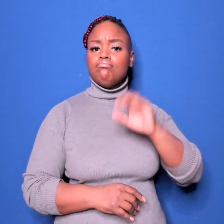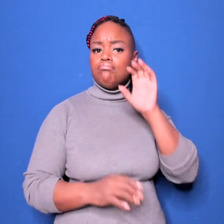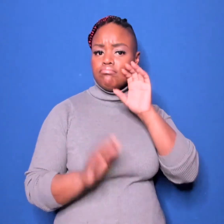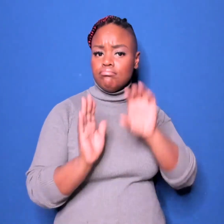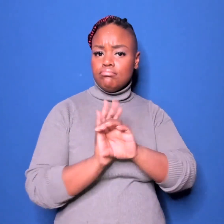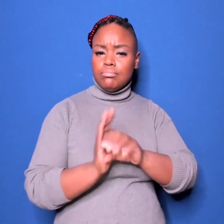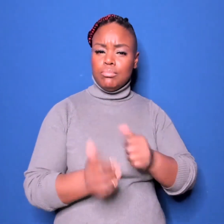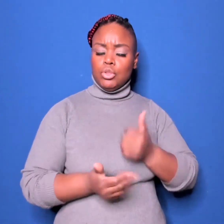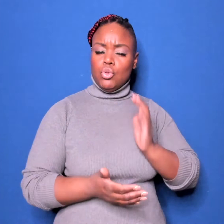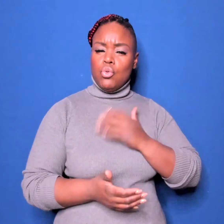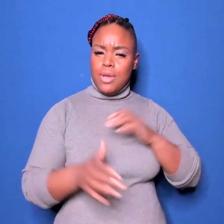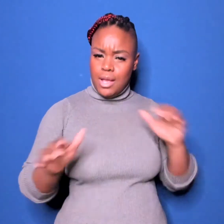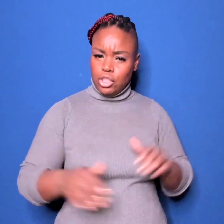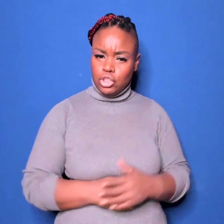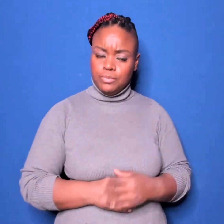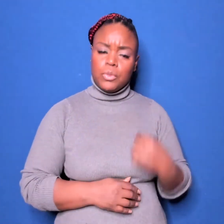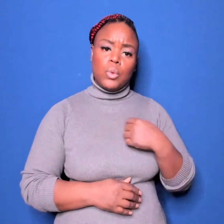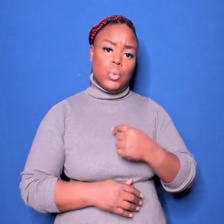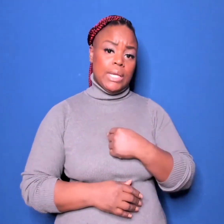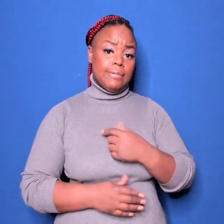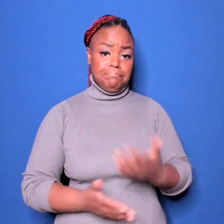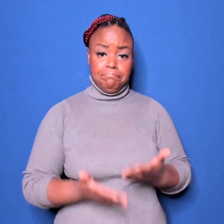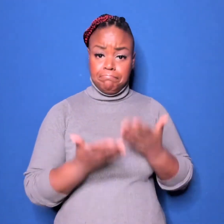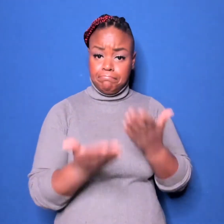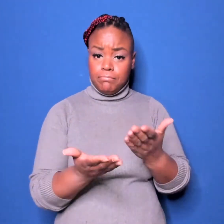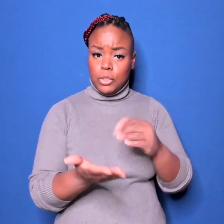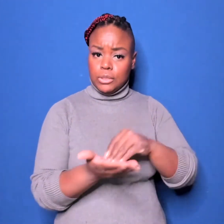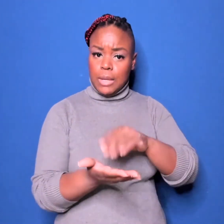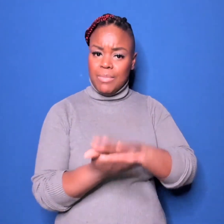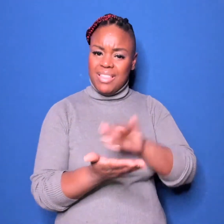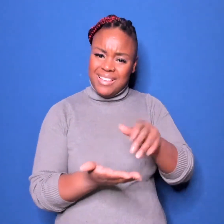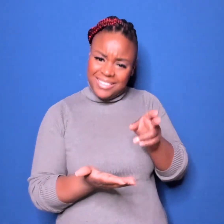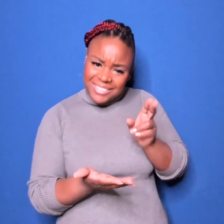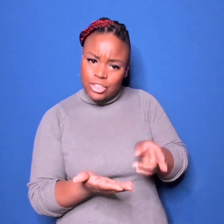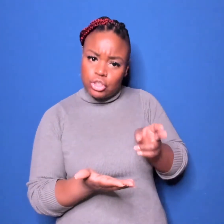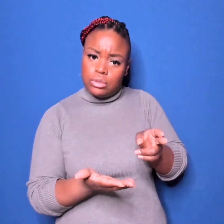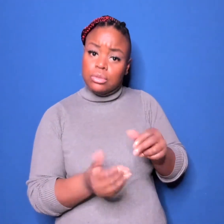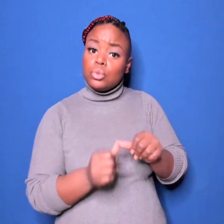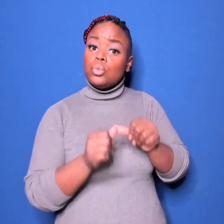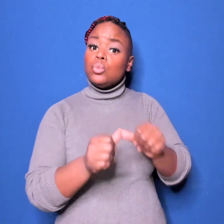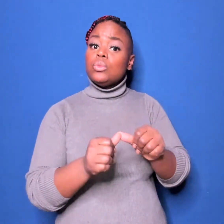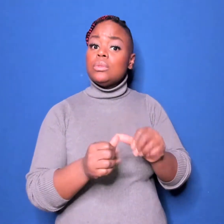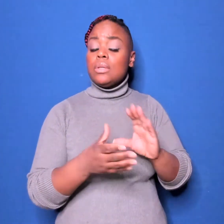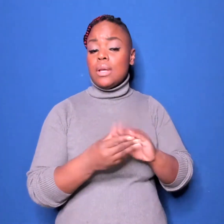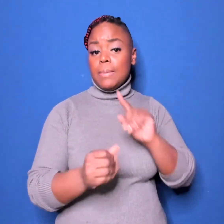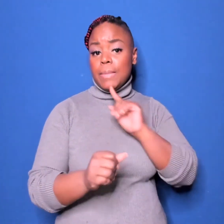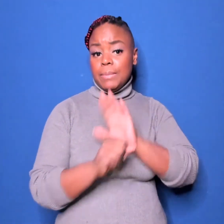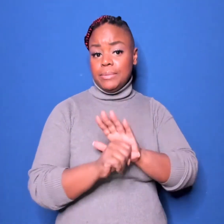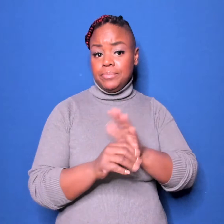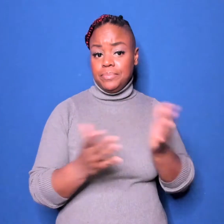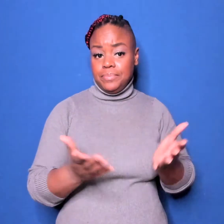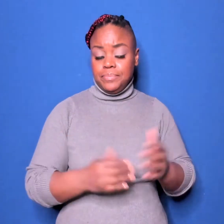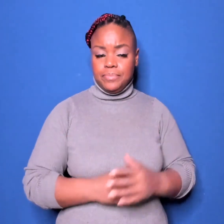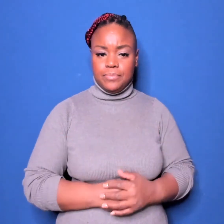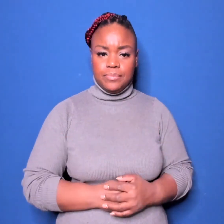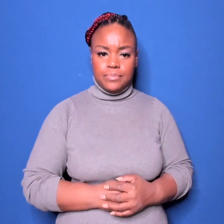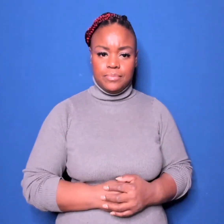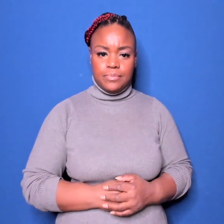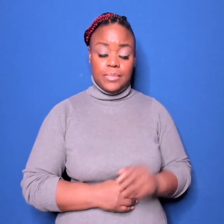expressing our solidarity. We present it here as a document of that history, and as a continued commitment: